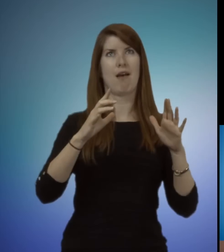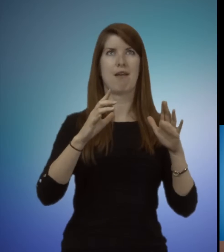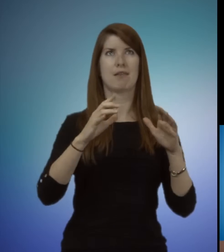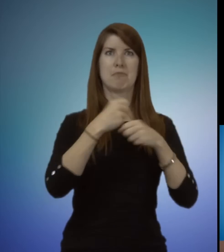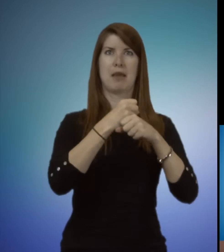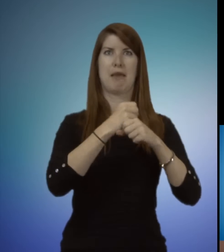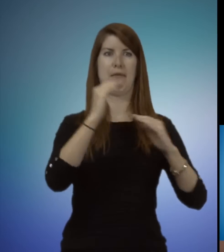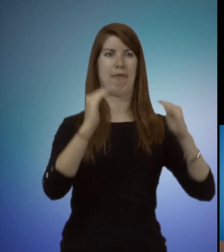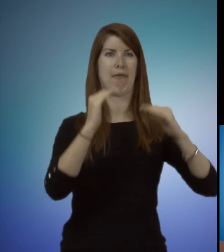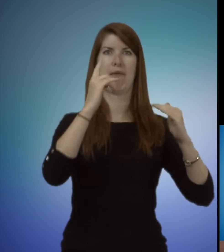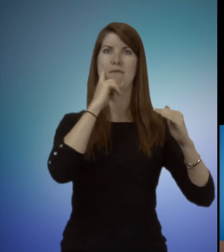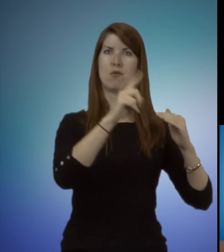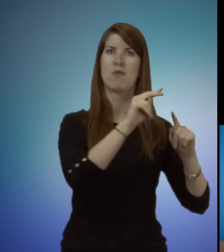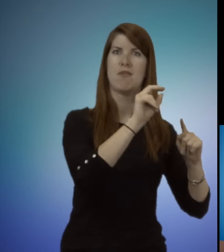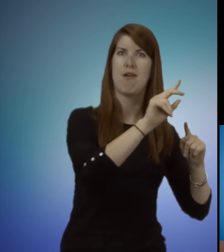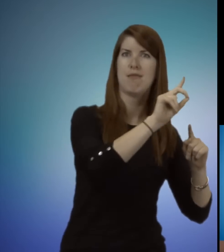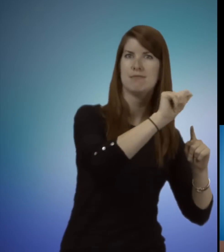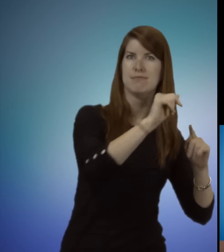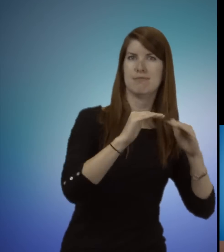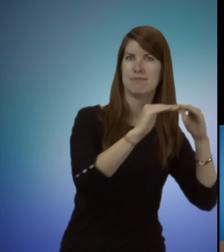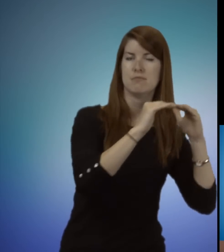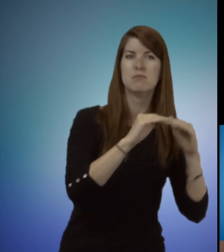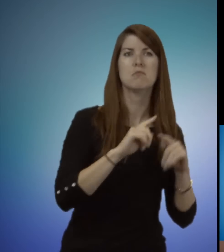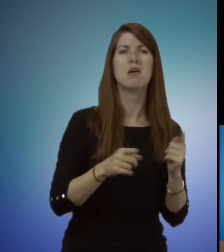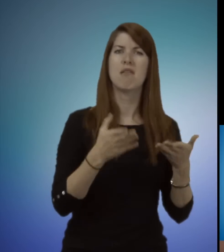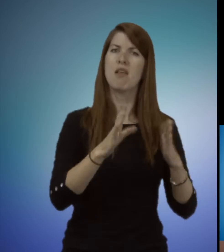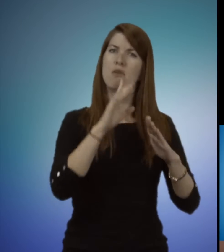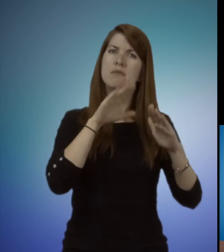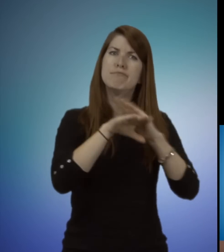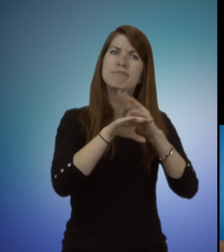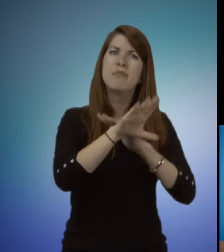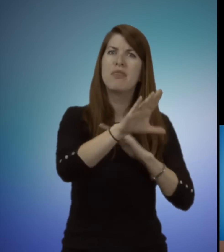but a combination so your child can actually access their instrumental program.